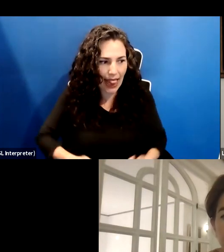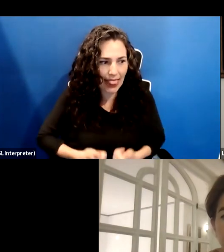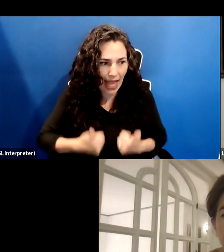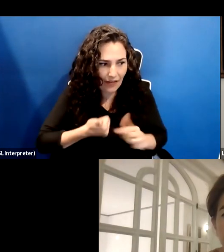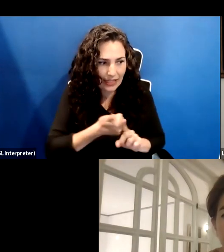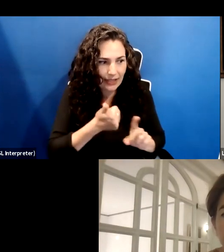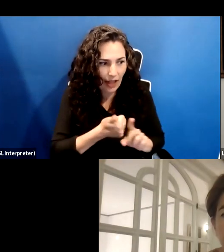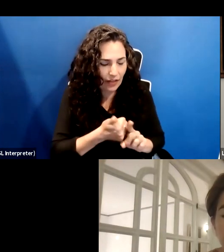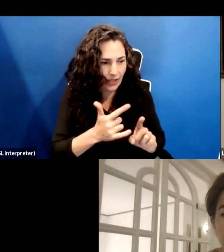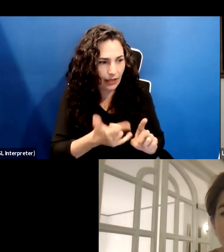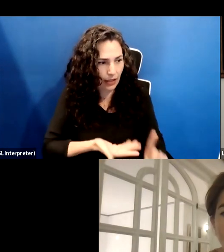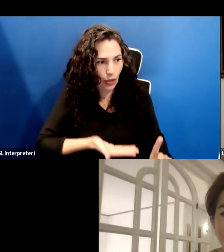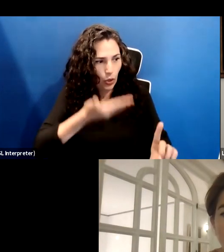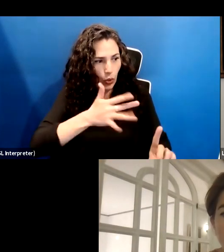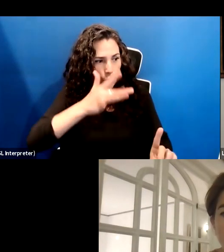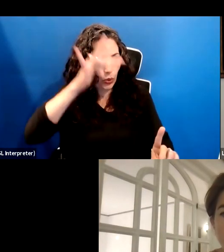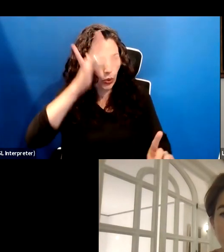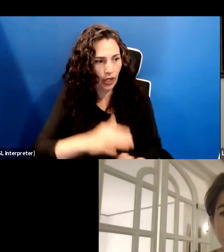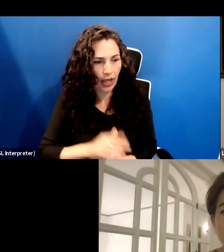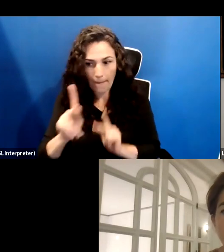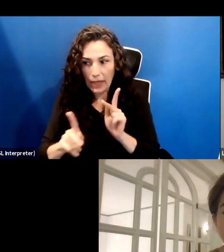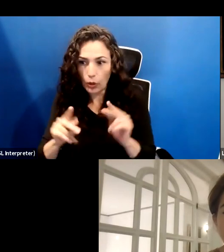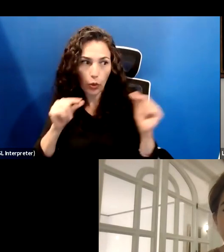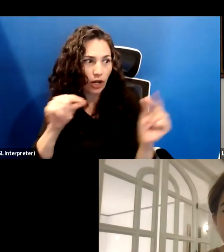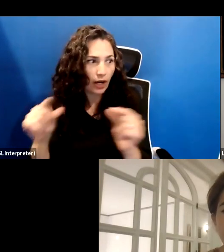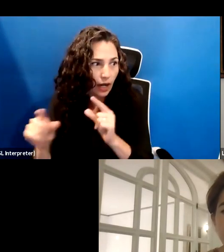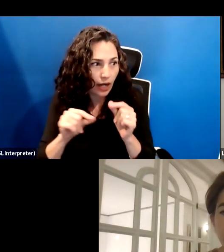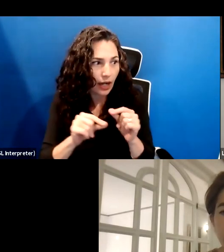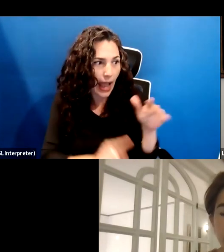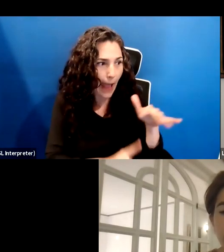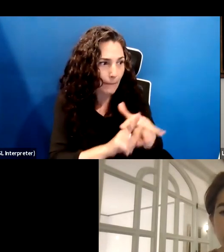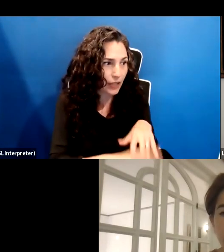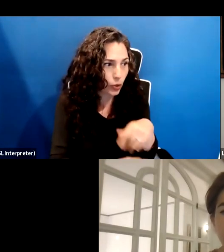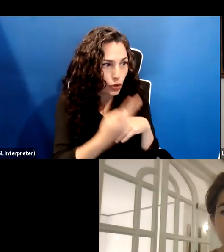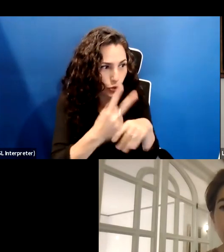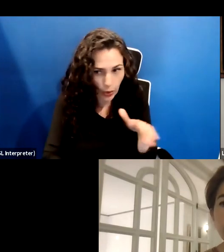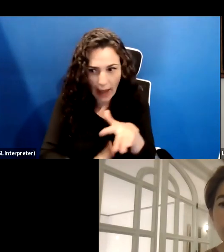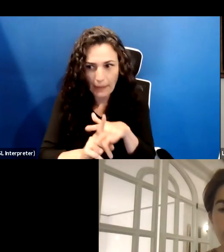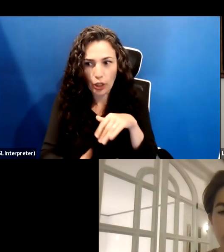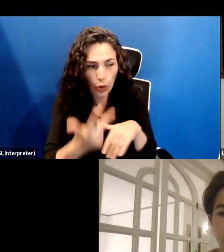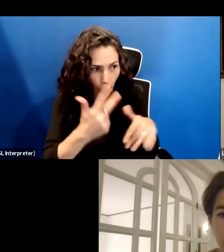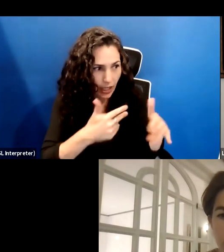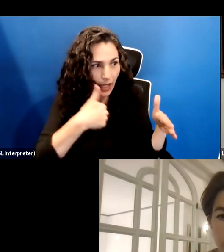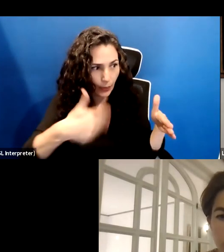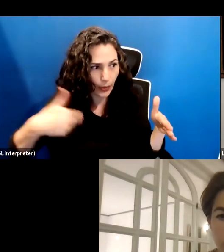by like episode two, episode three. And as you were talking about it, as it grows and as you get pulled in, you get pulled into the series,